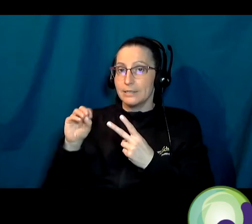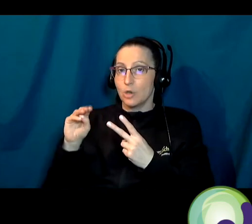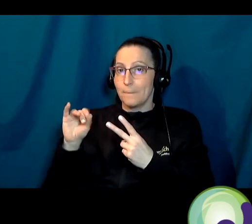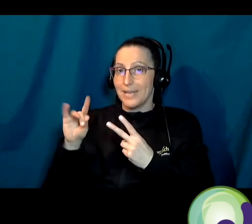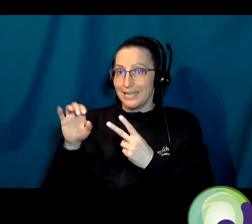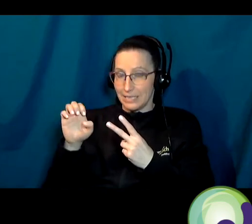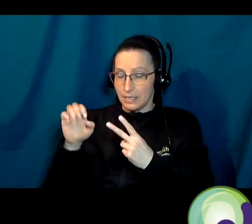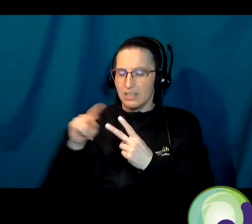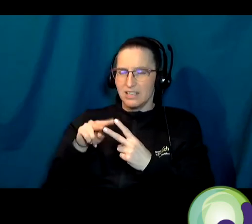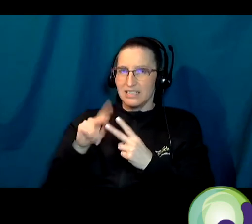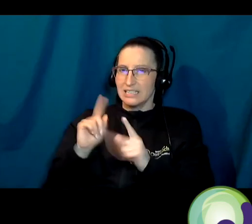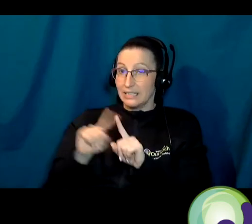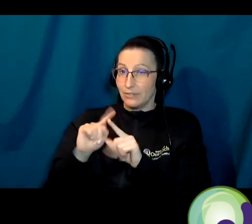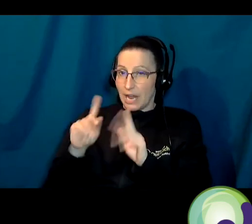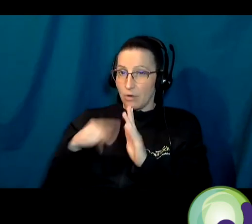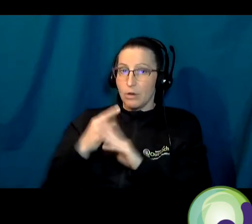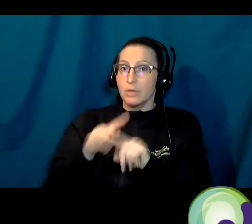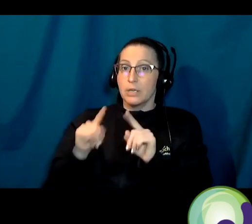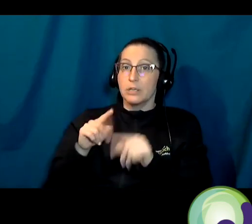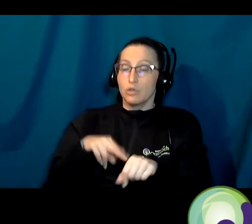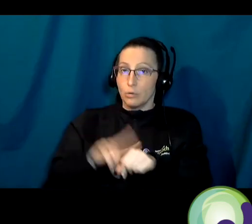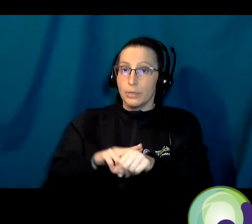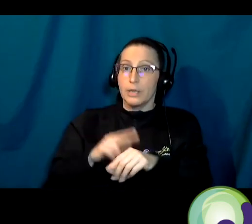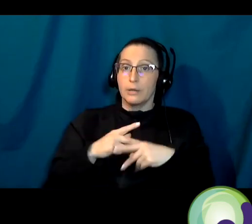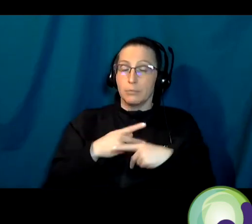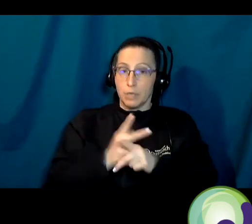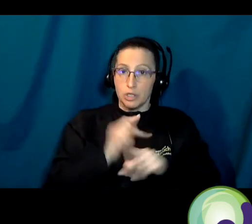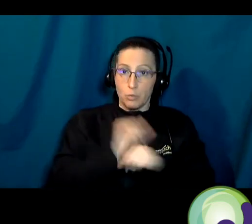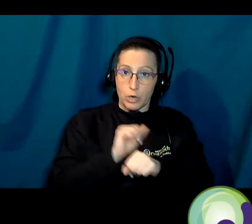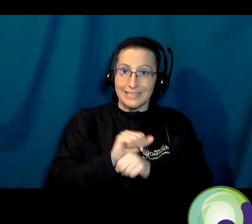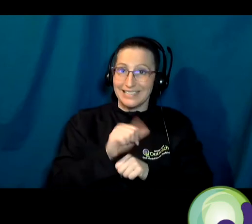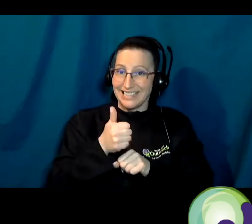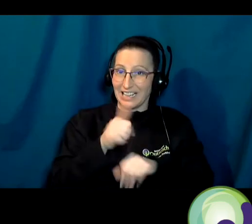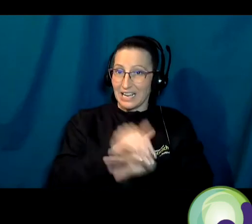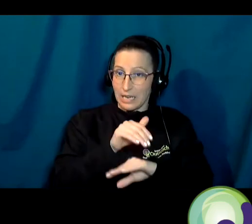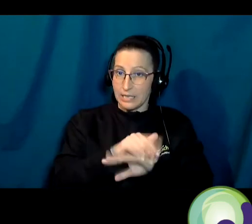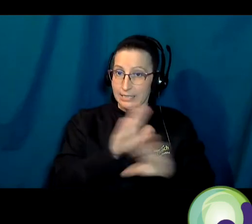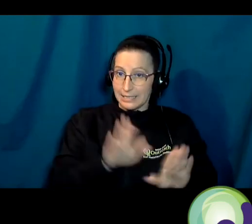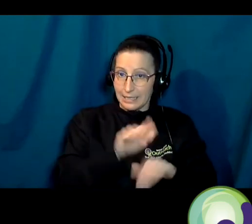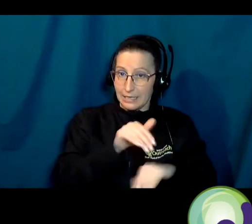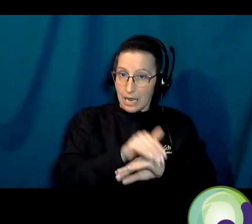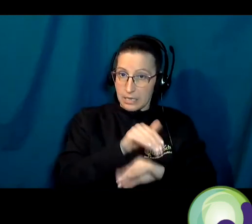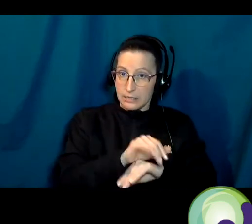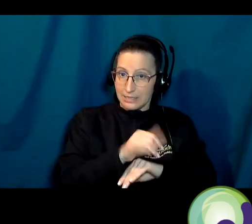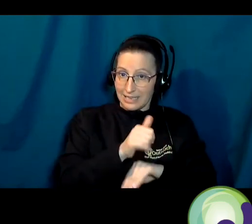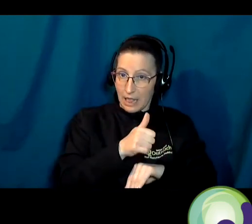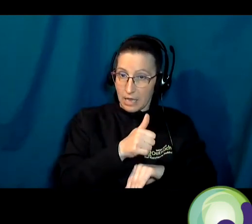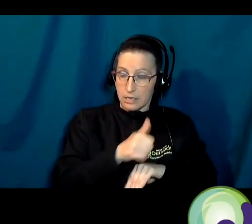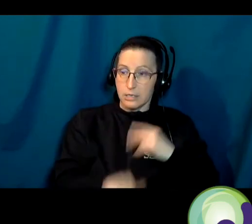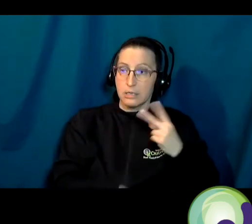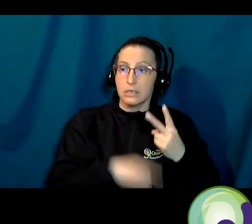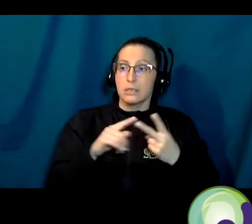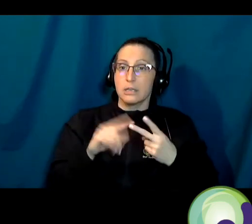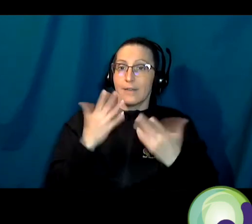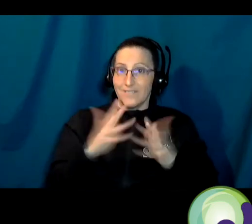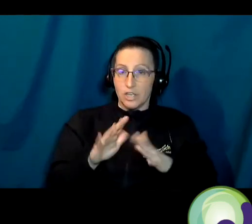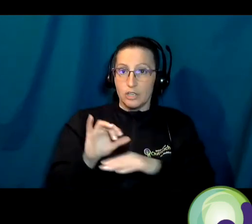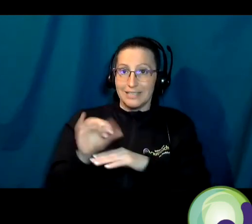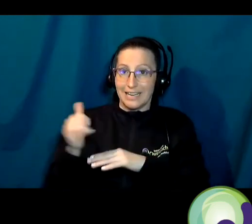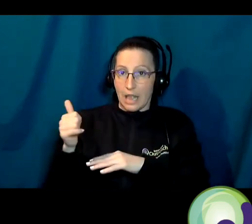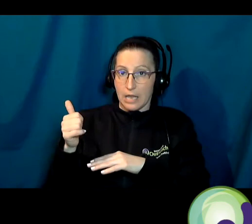our production week starts at 10pm on Sunday night. And then we'll end at 10pm on Friday night.